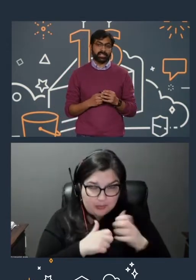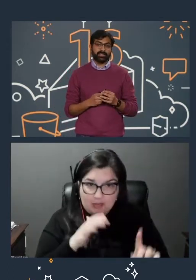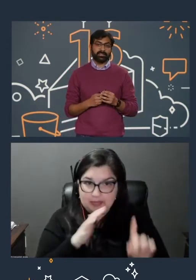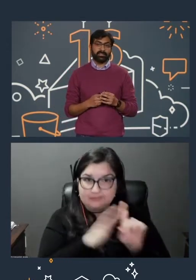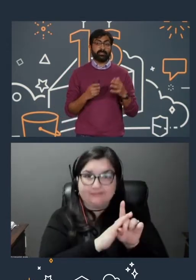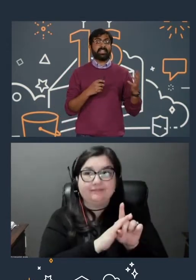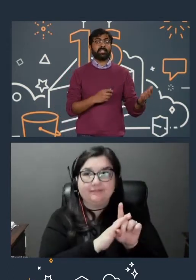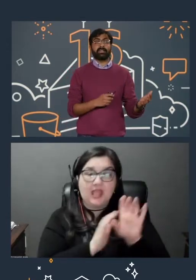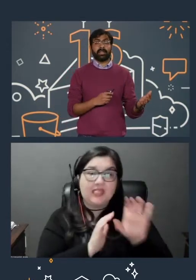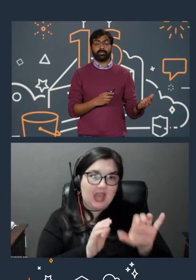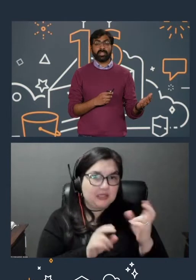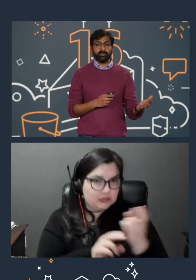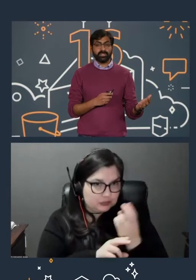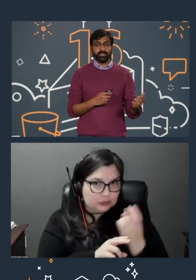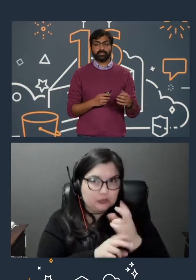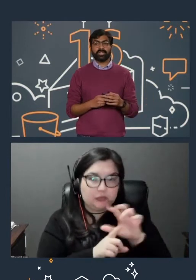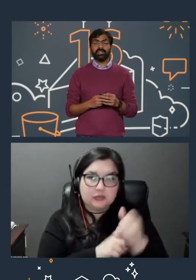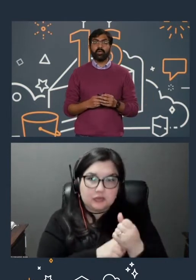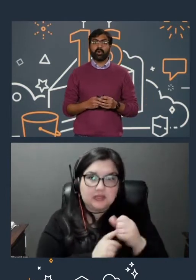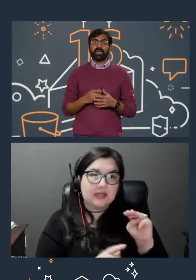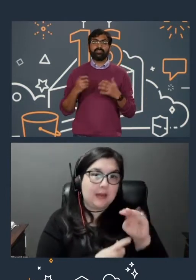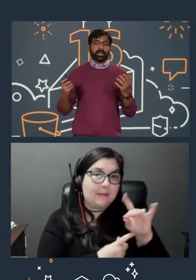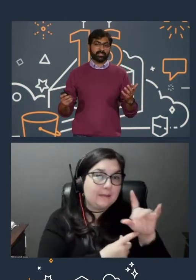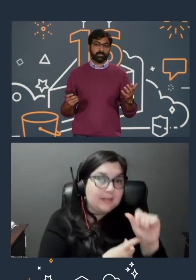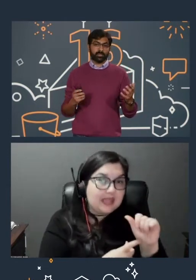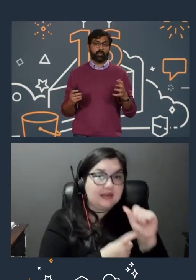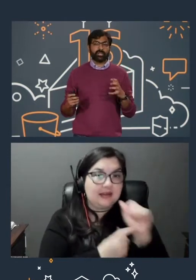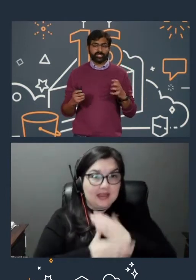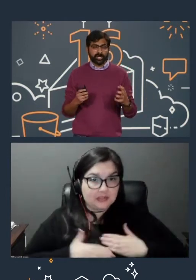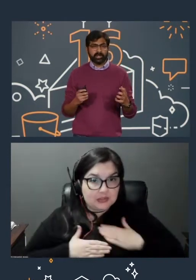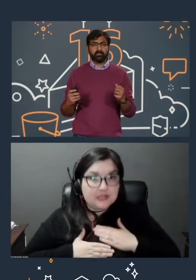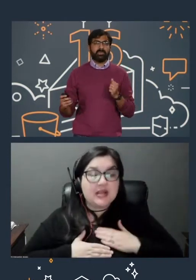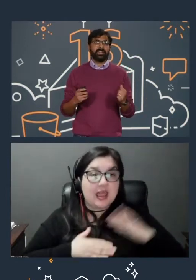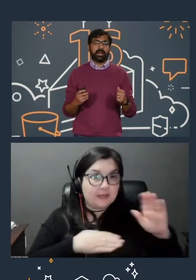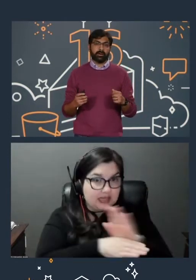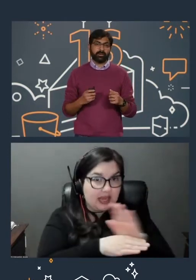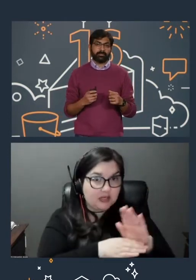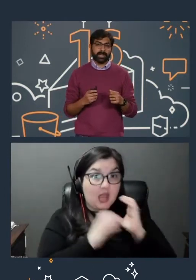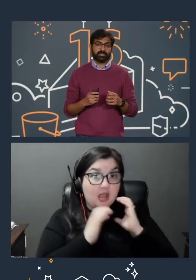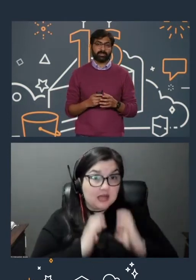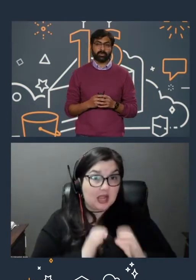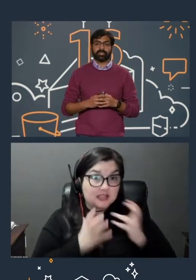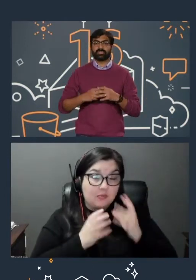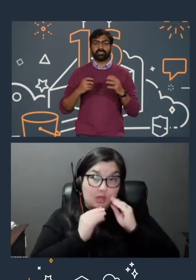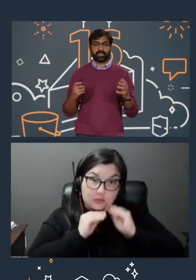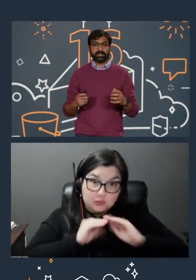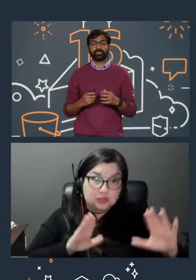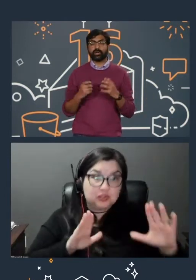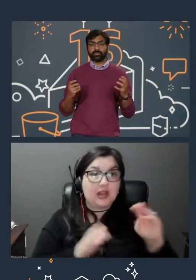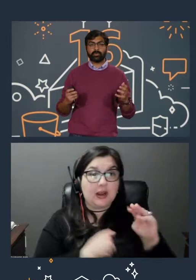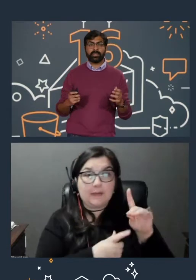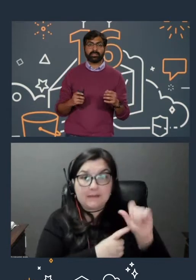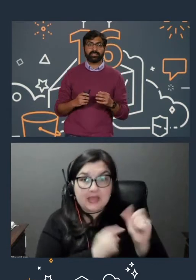in the media and entertainment industry, where we have customers who wanna share media artifacts across designers, content creators,